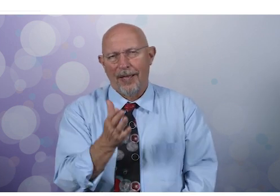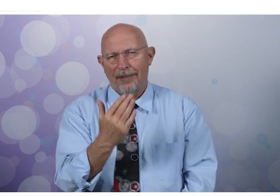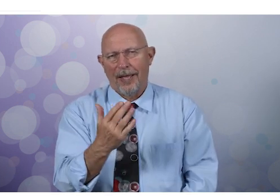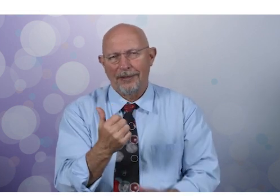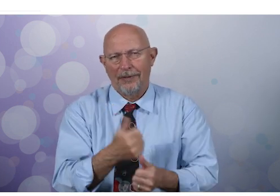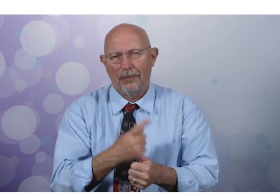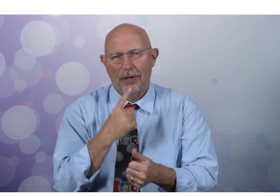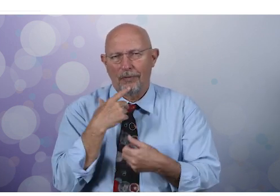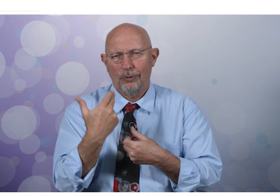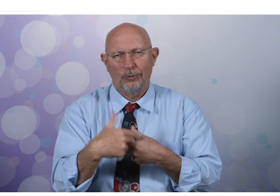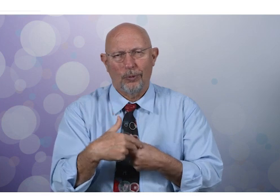for joining us today.